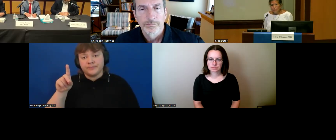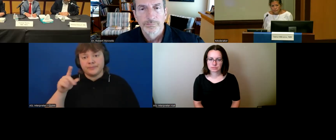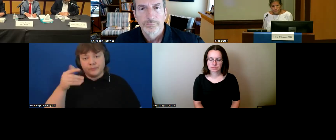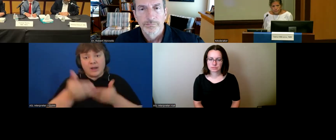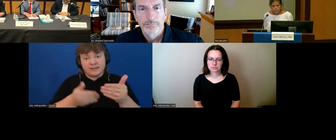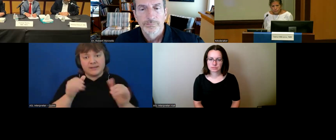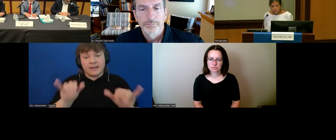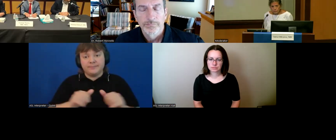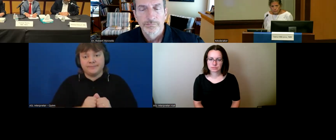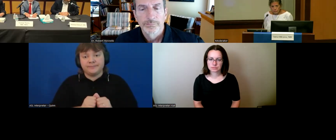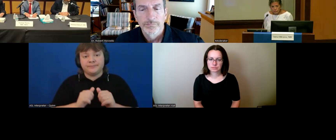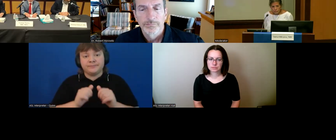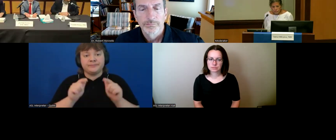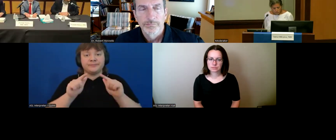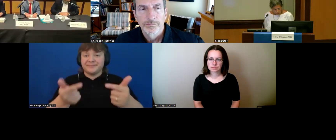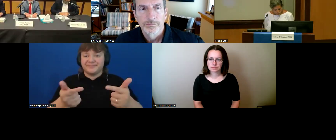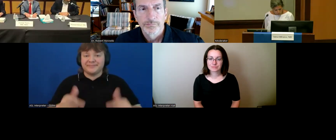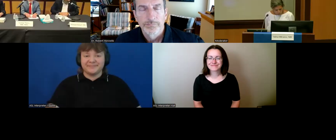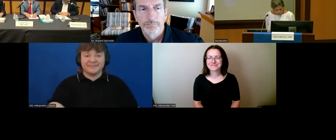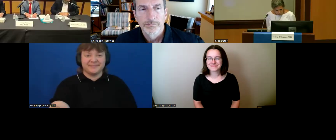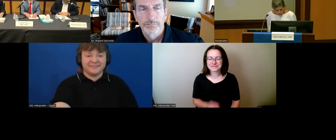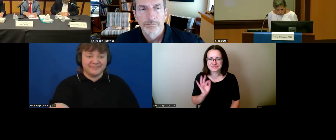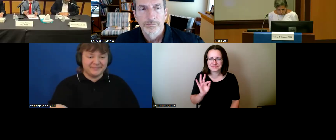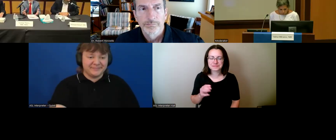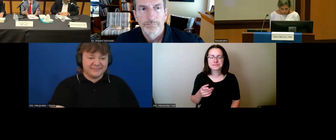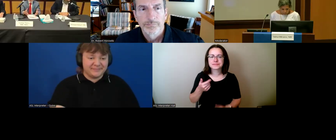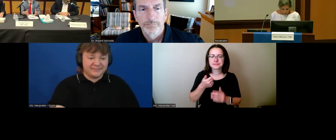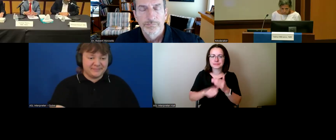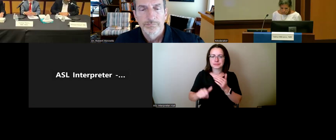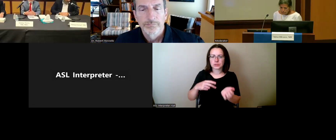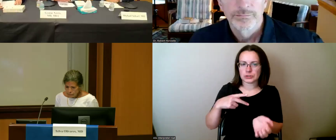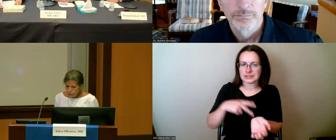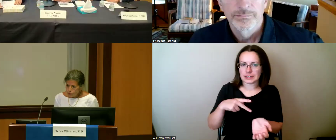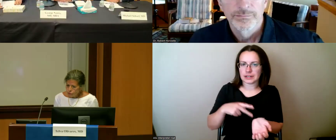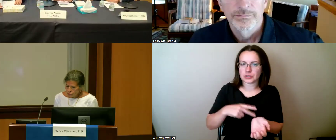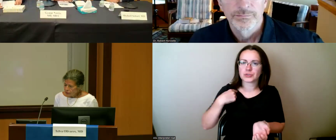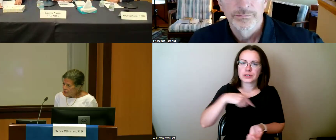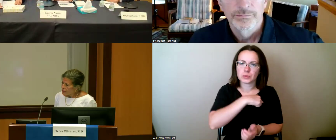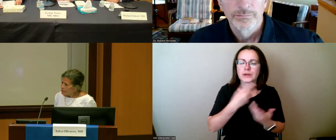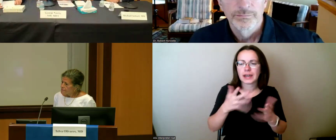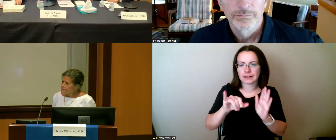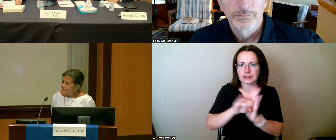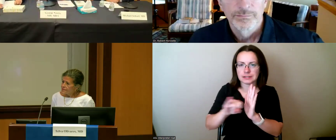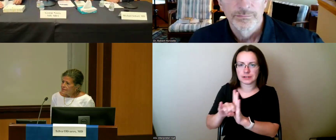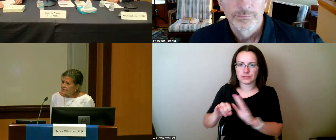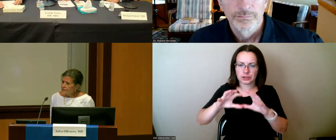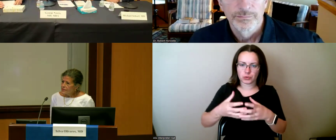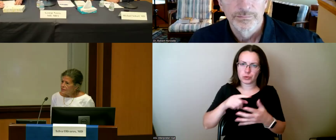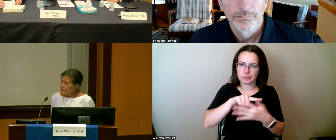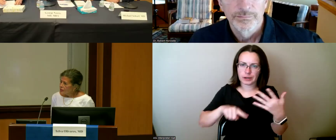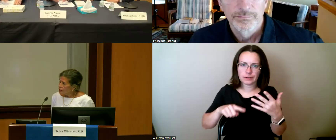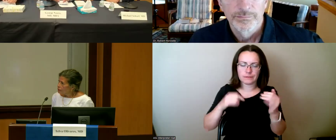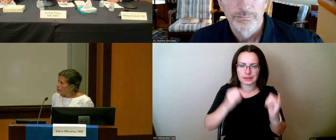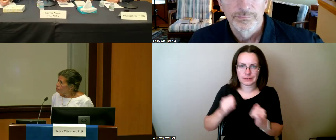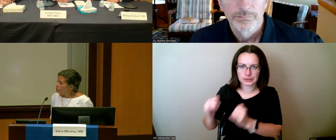process. uh in psychiatry we have uh identified a core group of individuals uh psychiatrists and